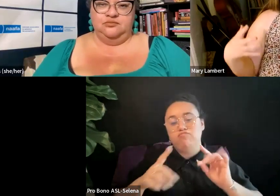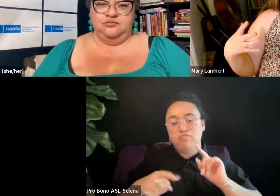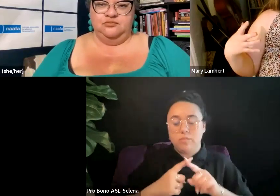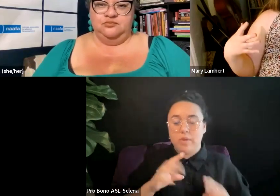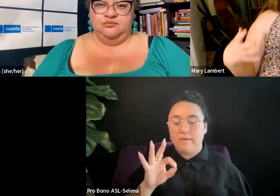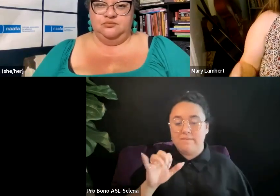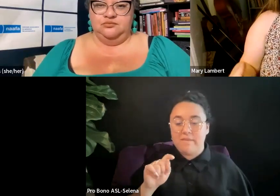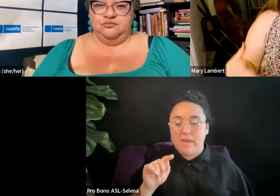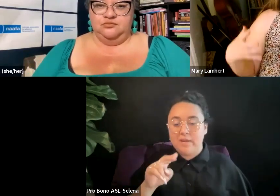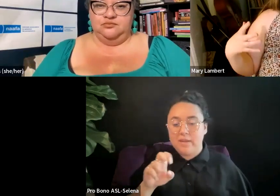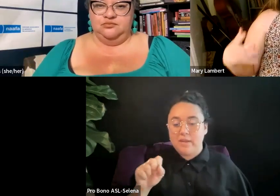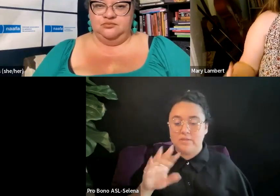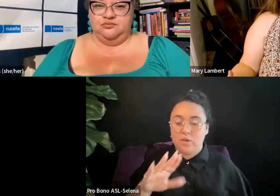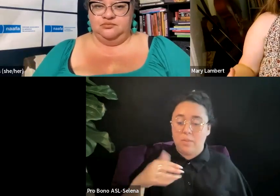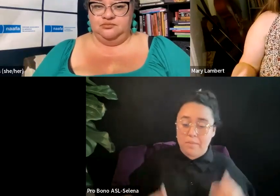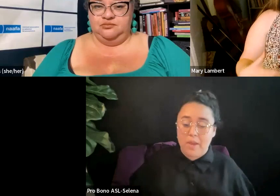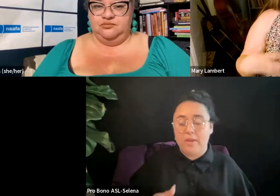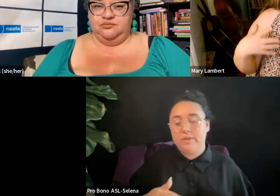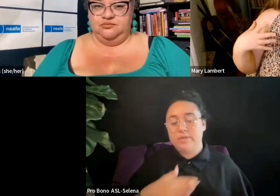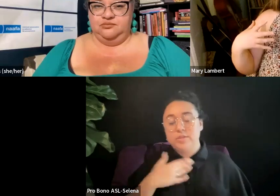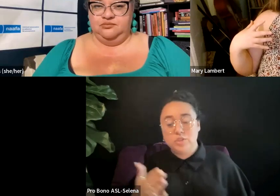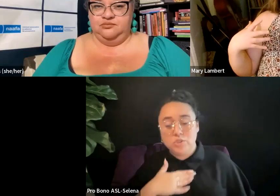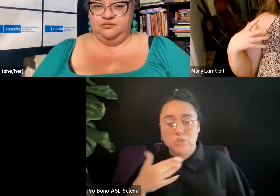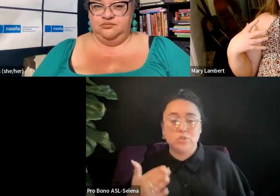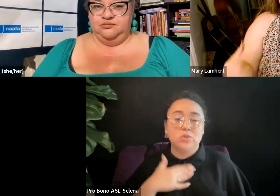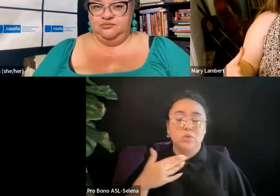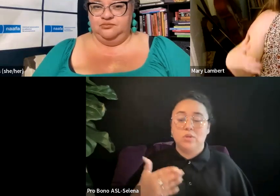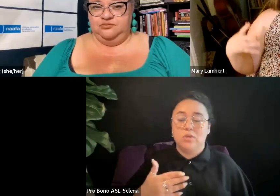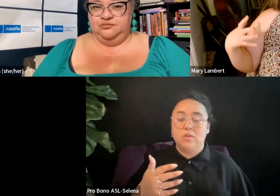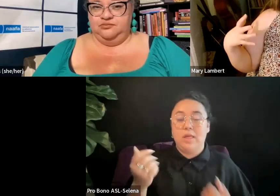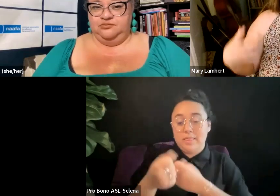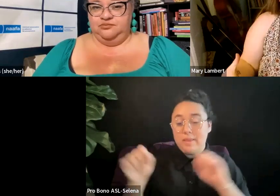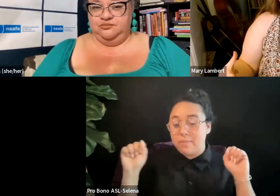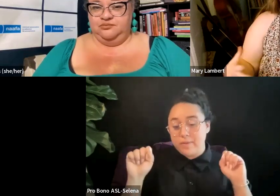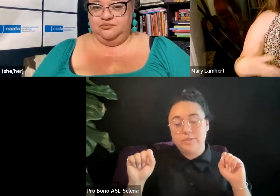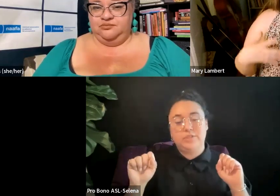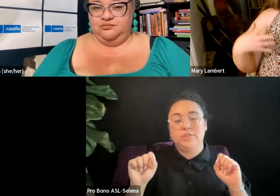and her body and joy and like liberation and intersectionality